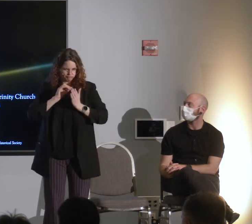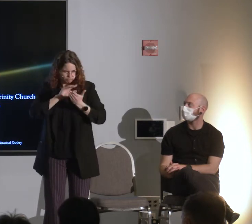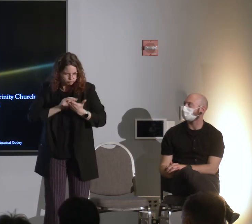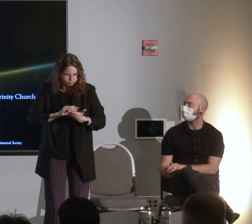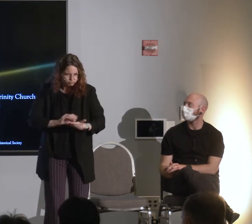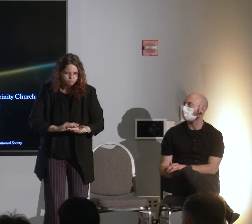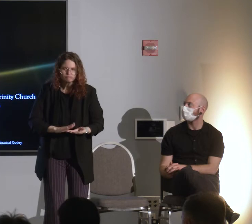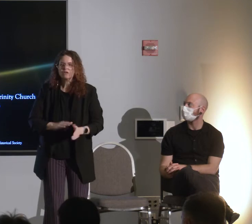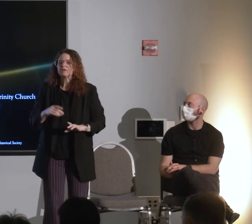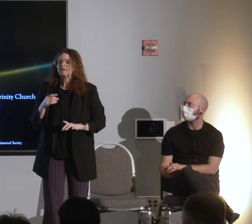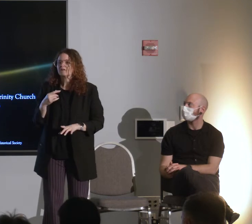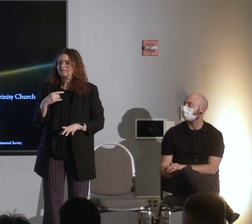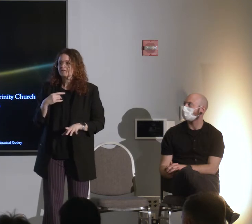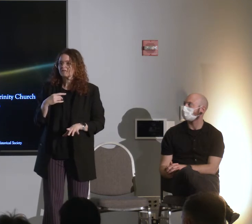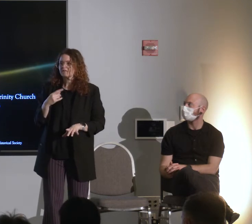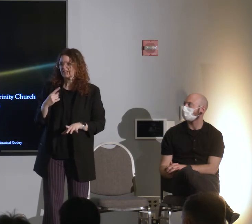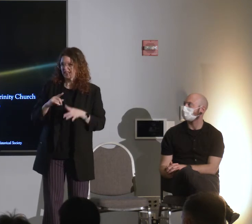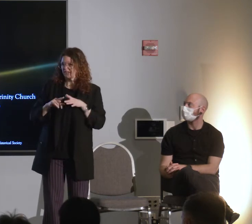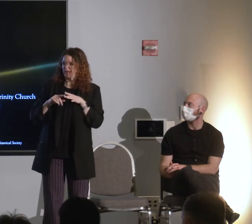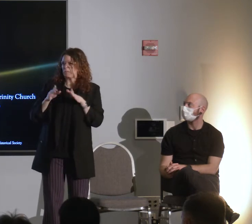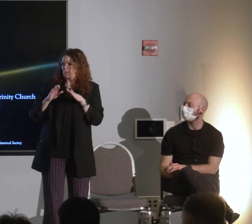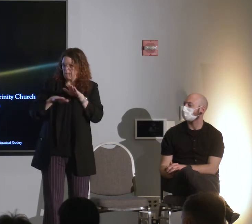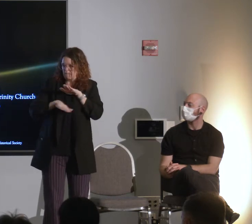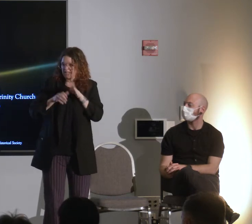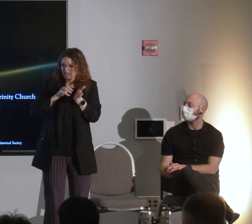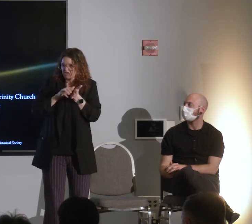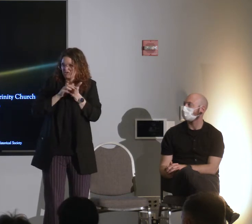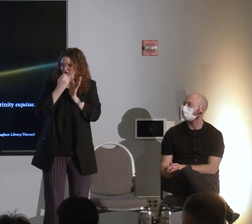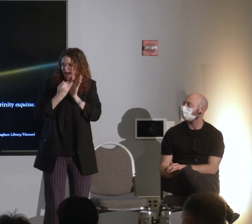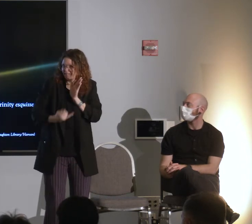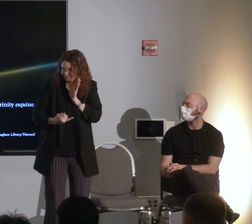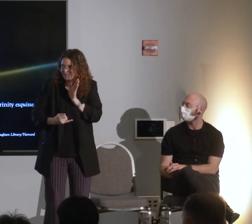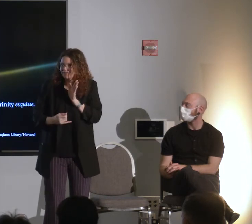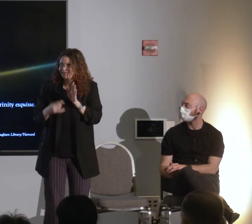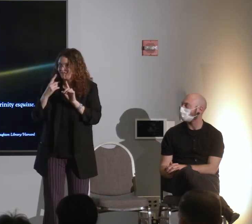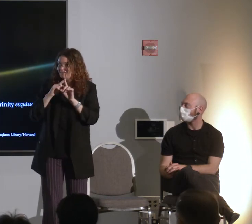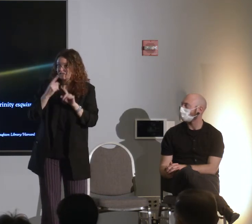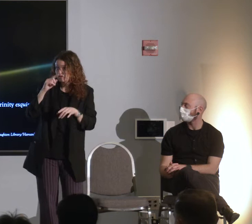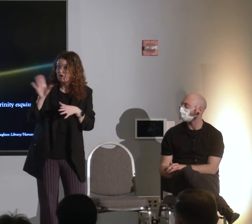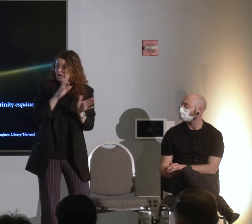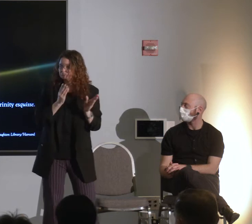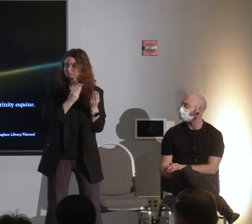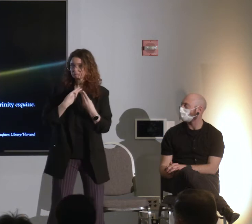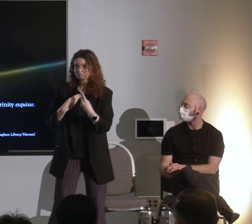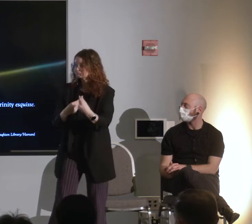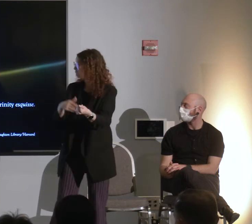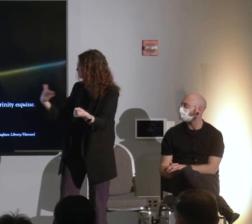A French term for very preliminary sketch for what would be a very rudimentary flow plan. This is it.